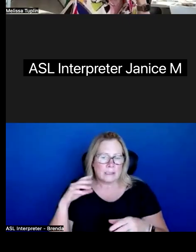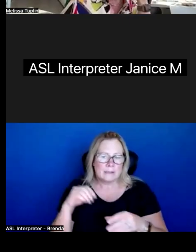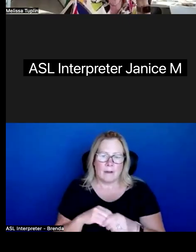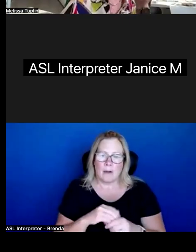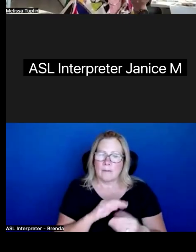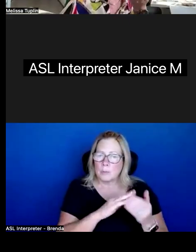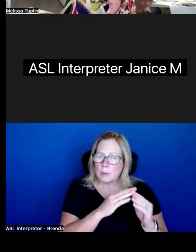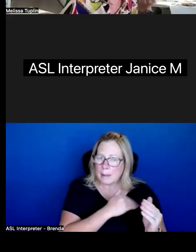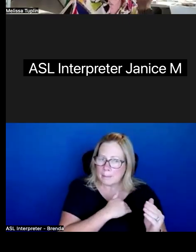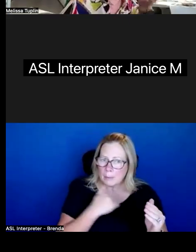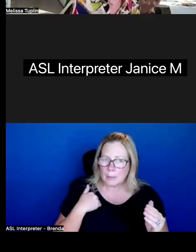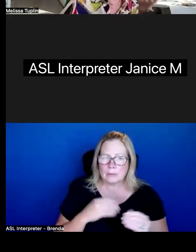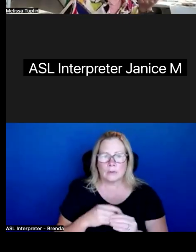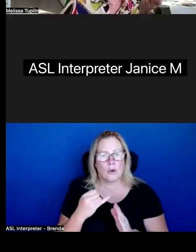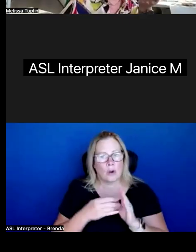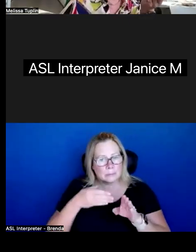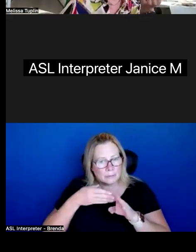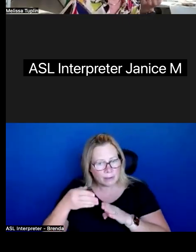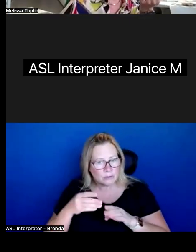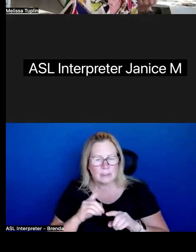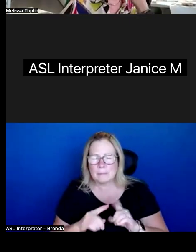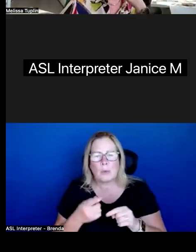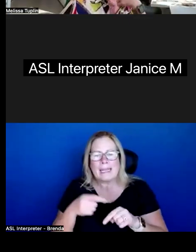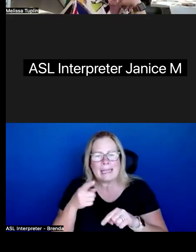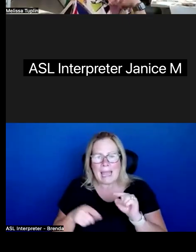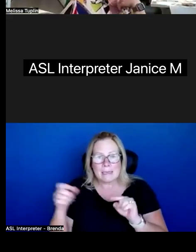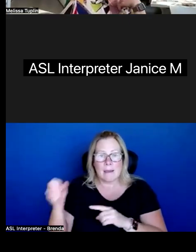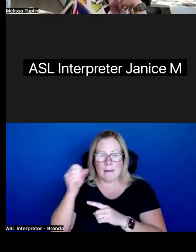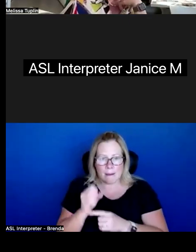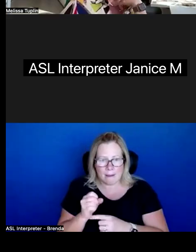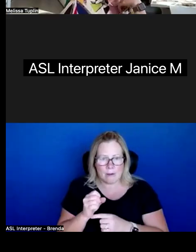but it is not possible for us to recruit a small committee that already knows every